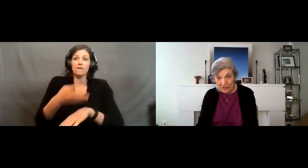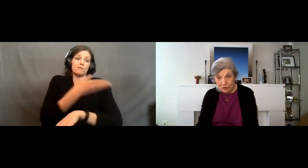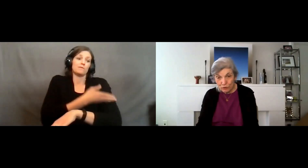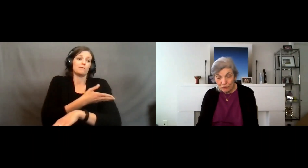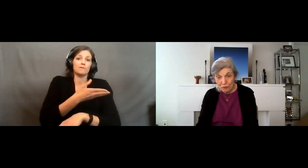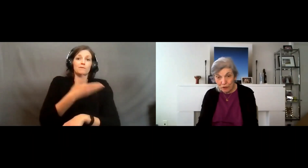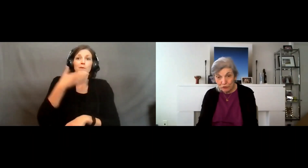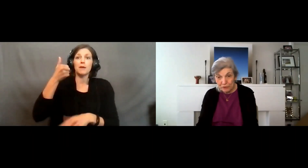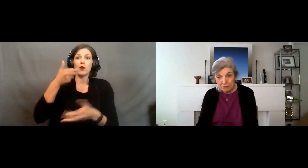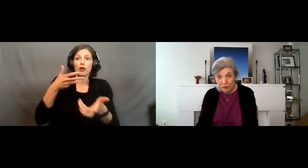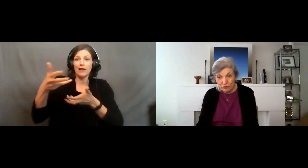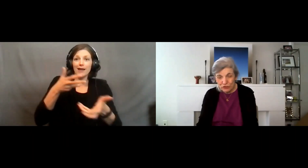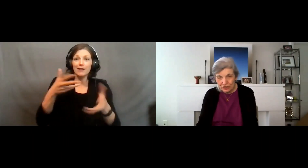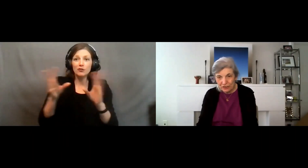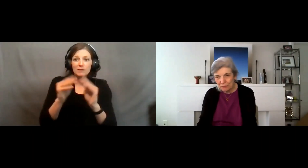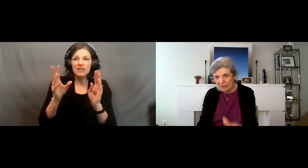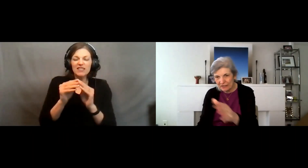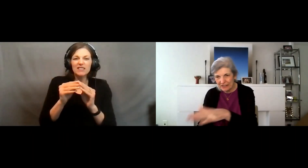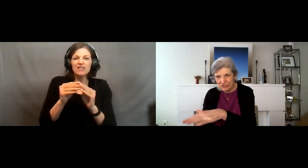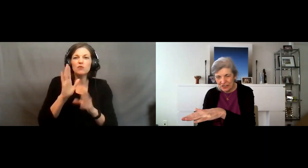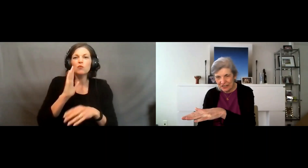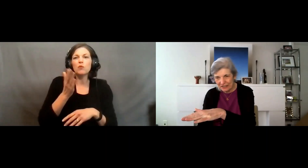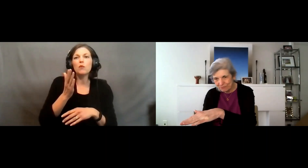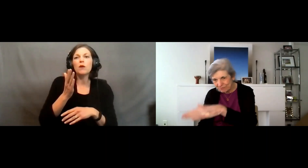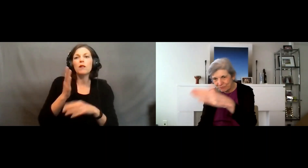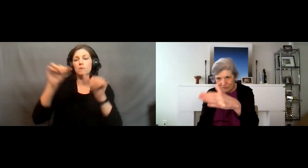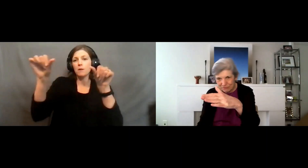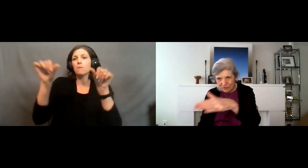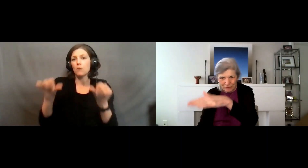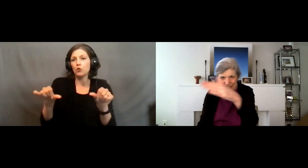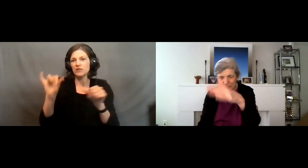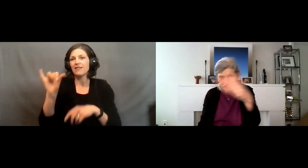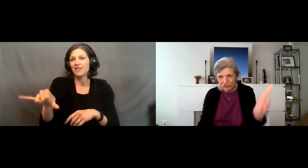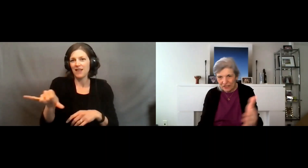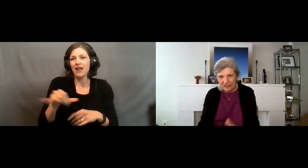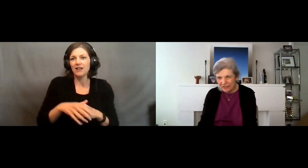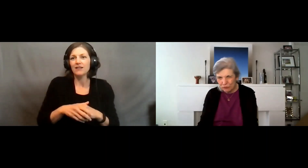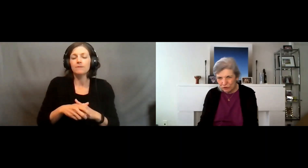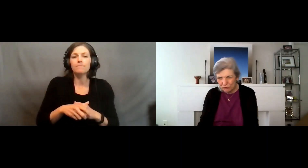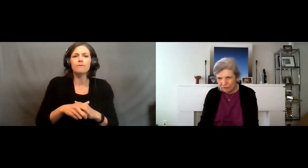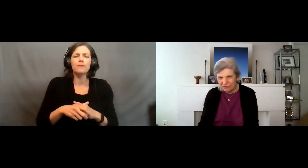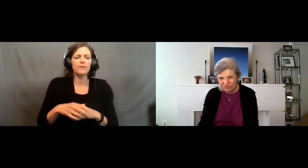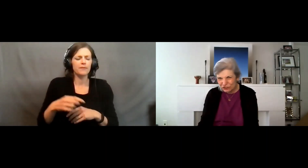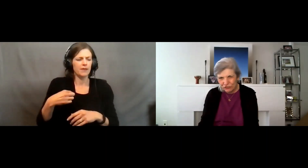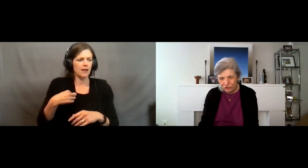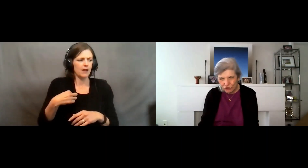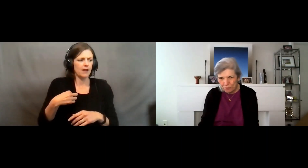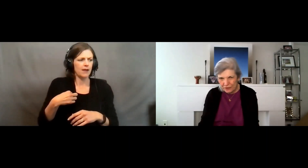We will both be posting them and as I said, 13:34:32 I think we'll just open